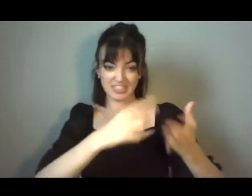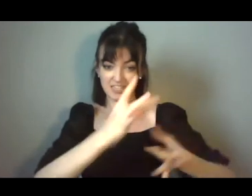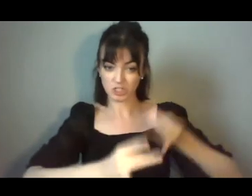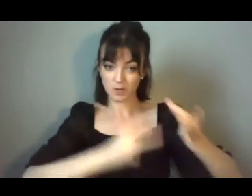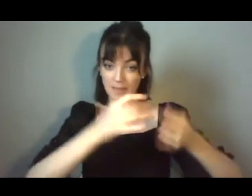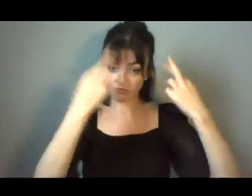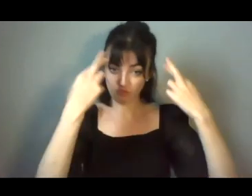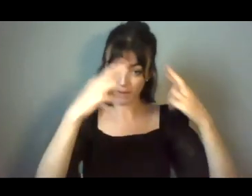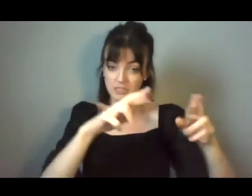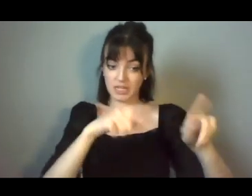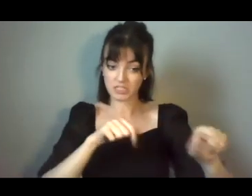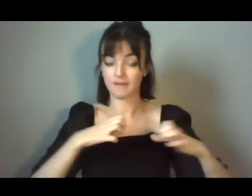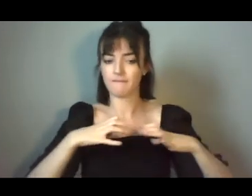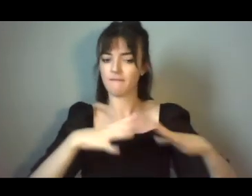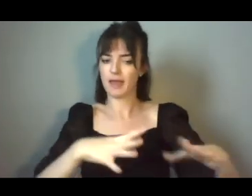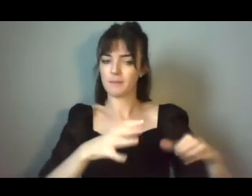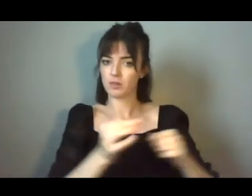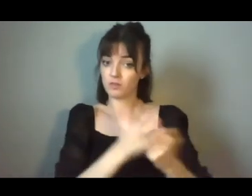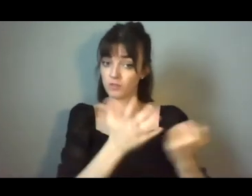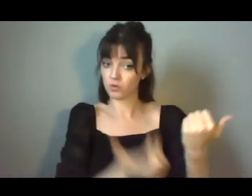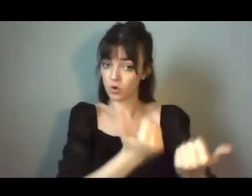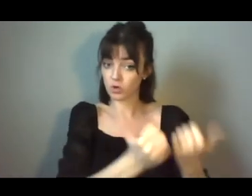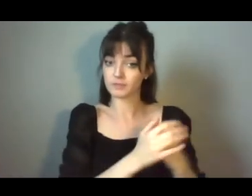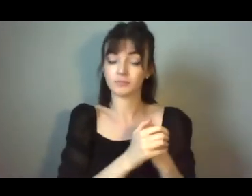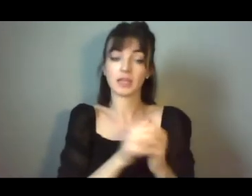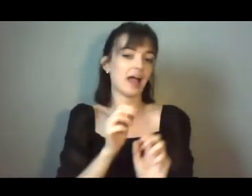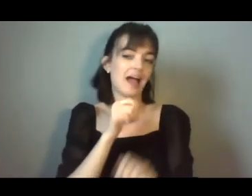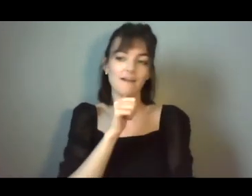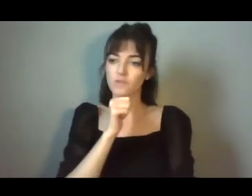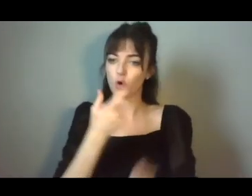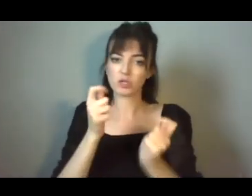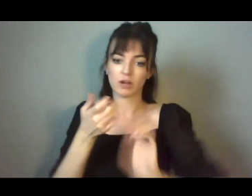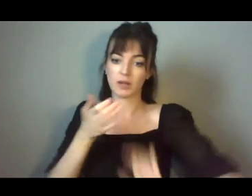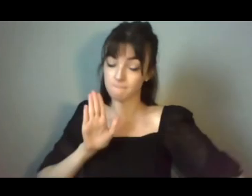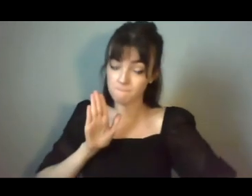appointed by the court. There isn't mandatory training for anybody who may find themselves